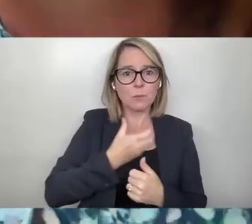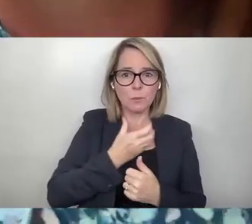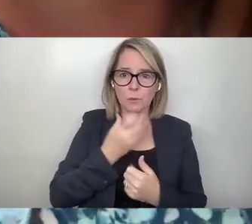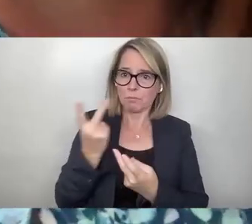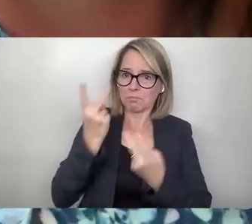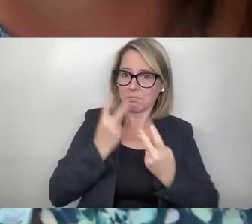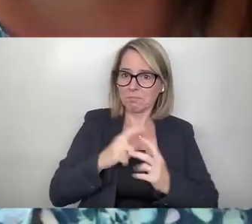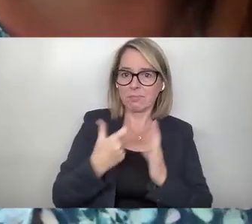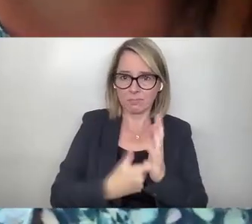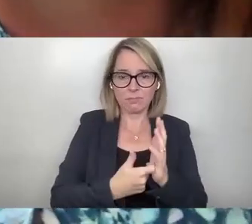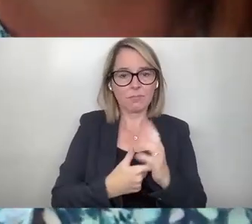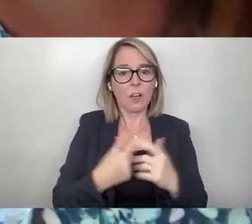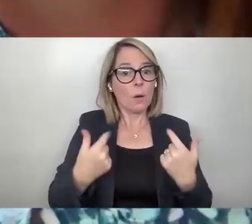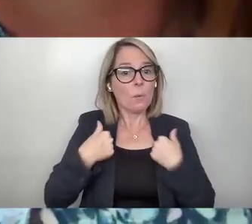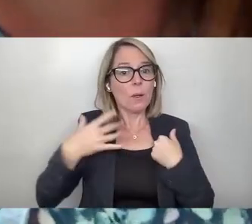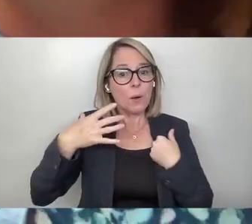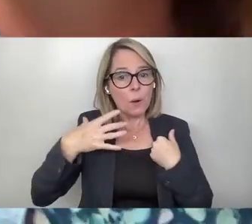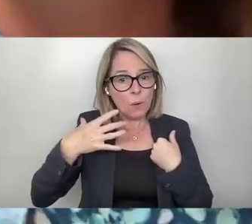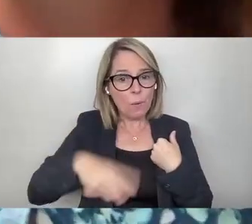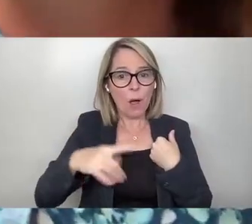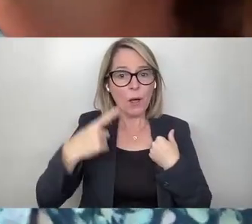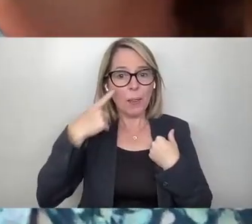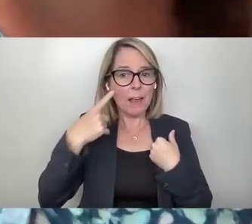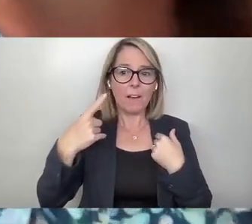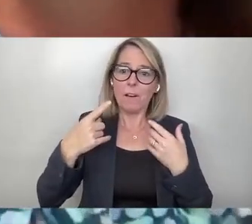that we are always trying to think of ways to make it better for you.